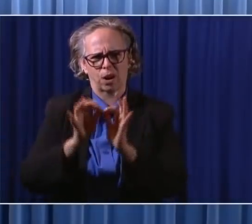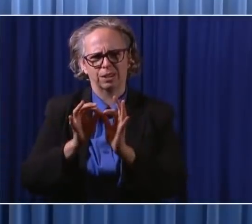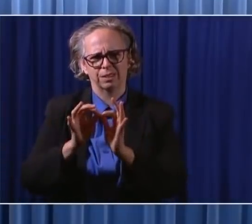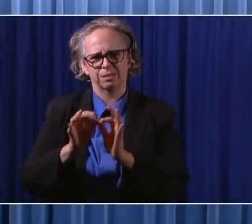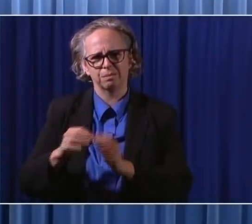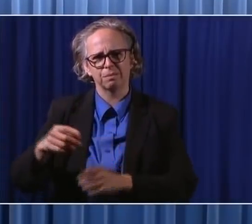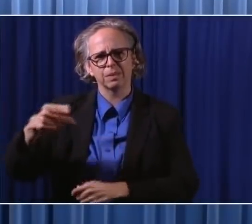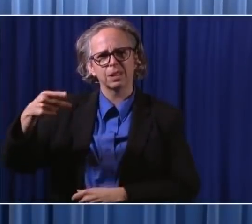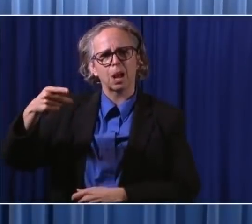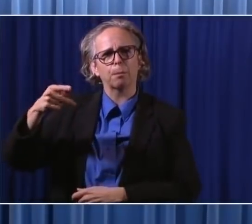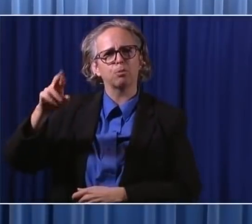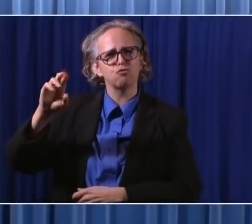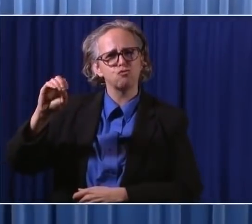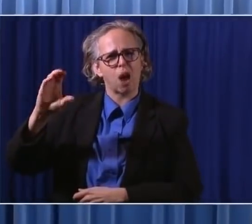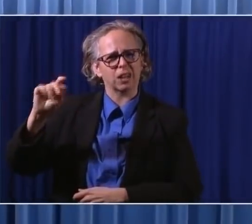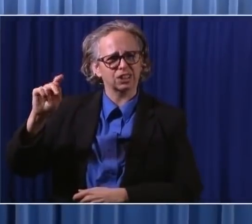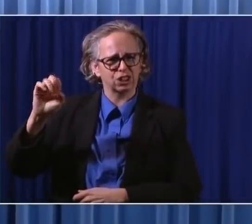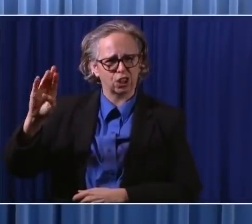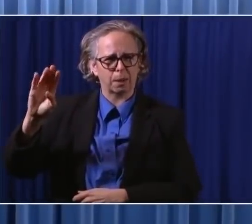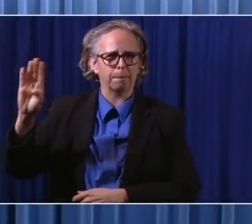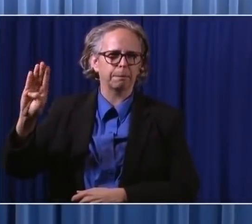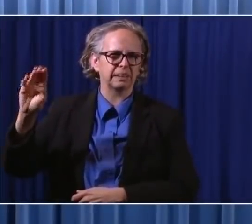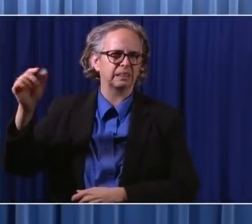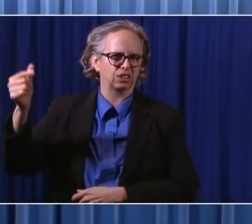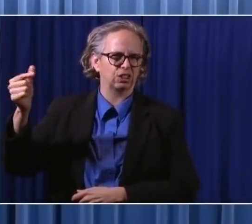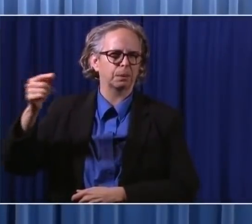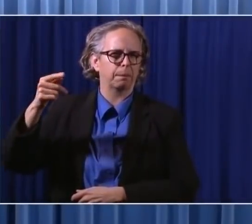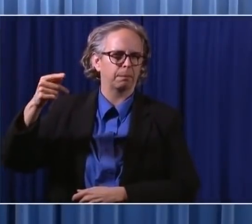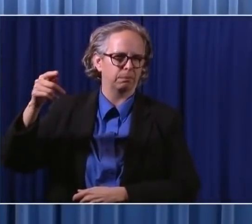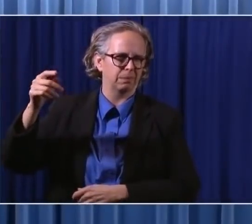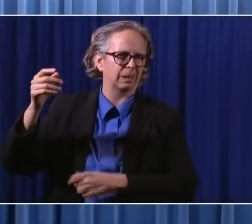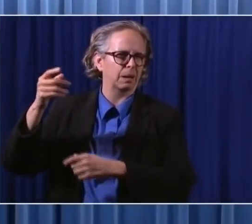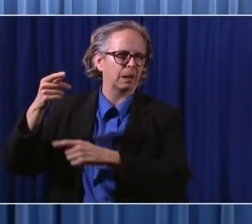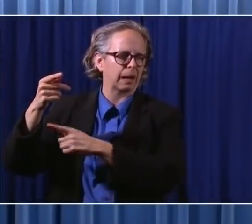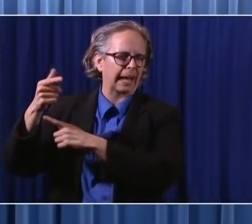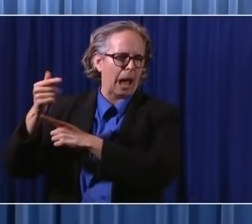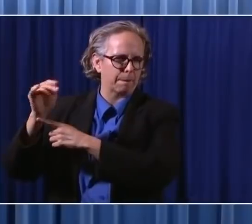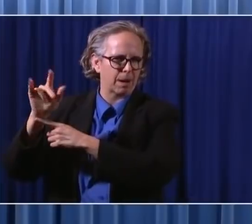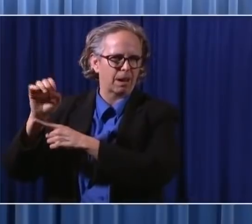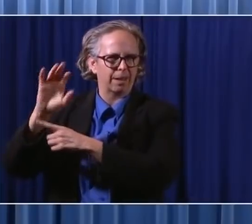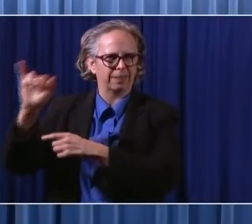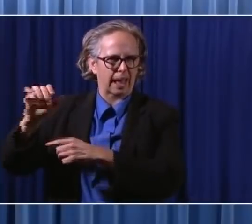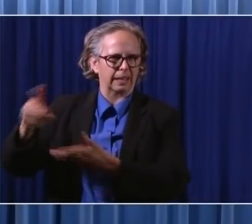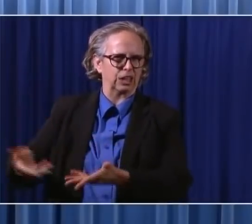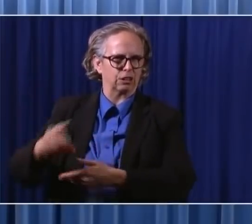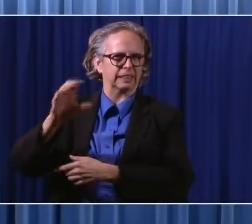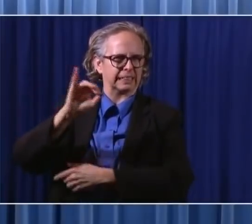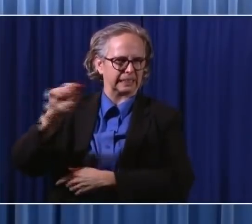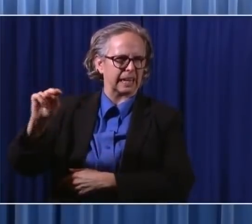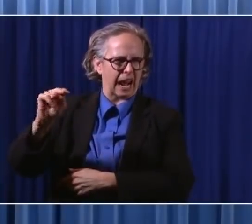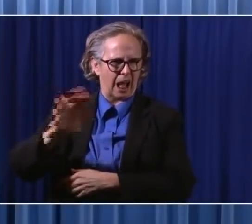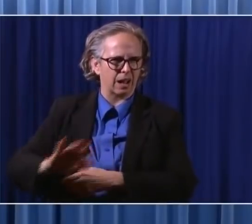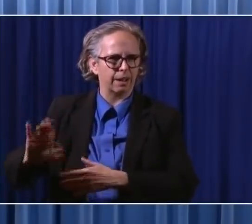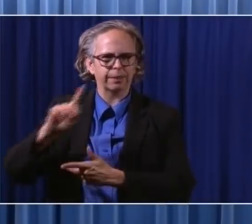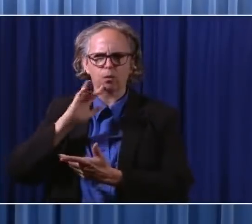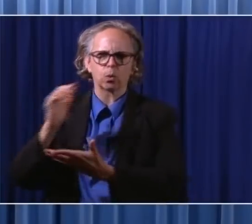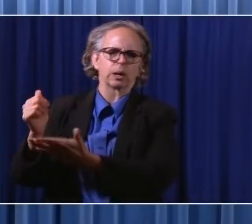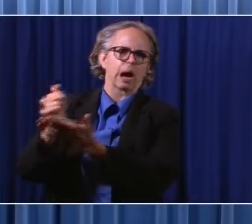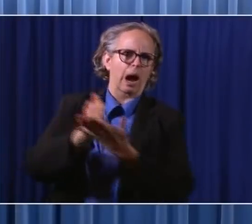I WANT TO TAKE A MOMENT TO THANK SOME OF OUR PARTNERS HAVE BEEN HELPING US GET THE WORD OUT ABOUT THE IMPORTANCE OF WEARING MASKS IN PUBLIC.